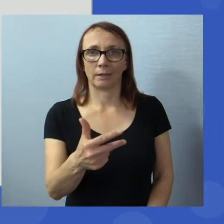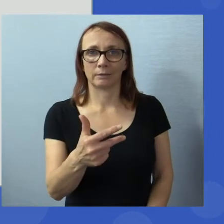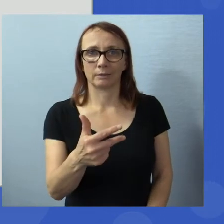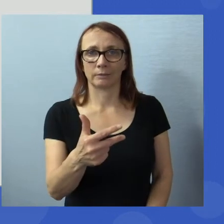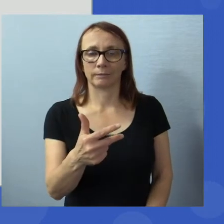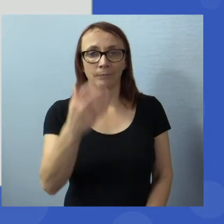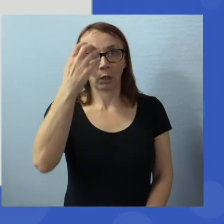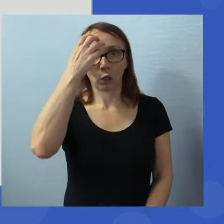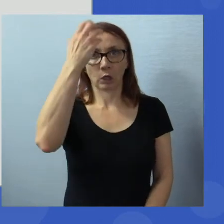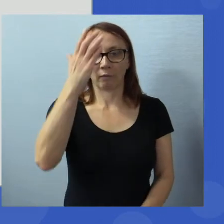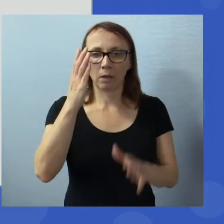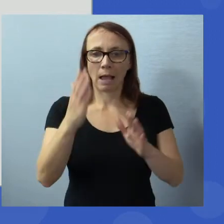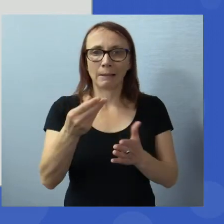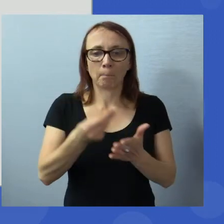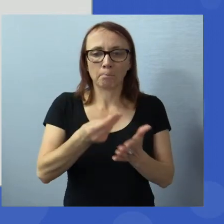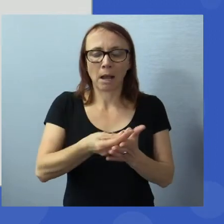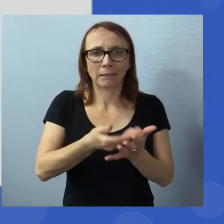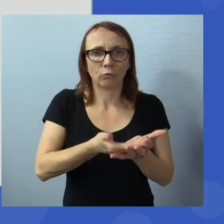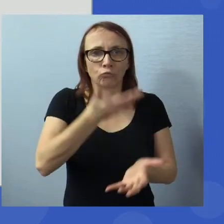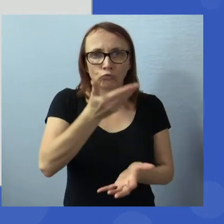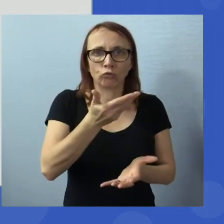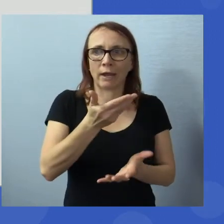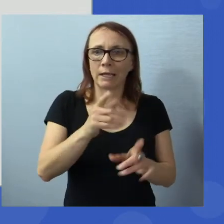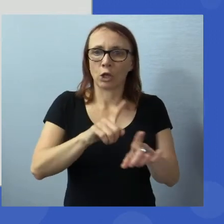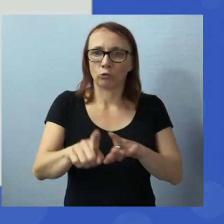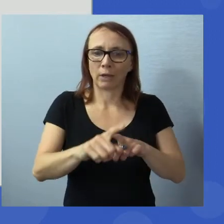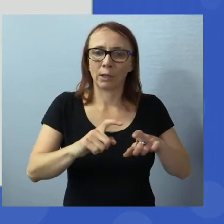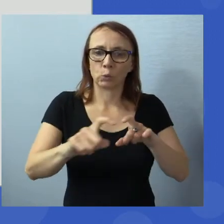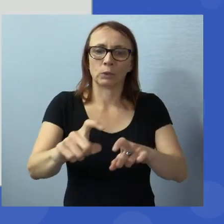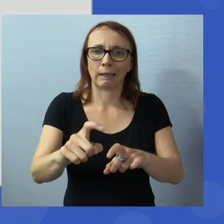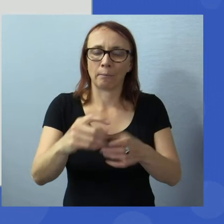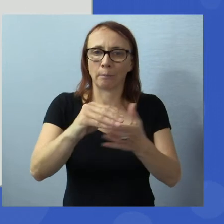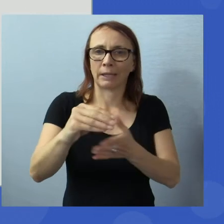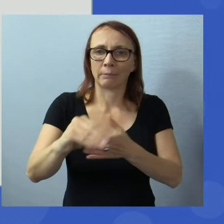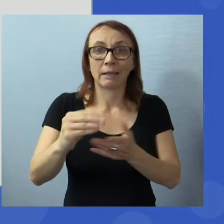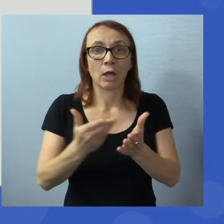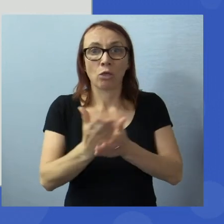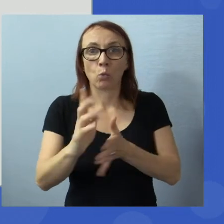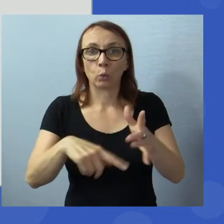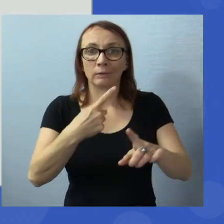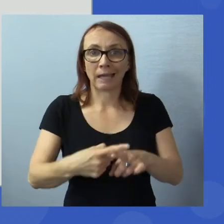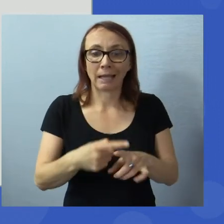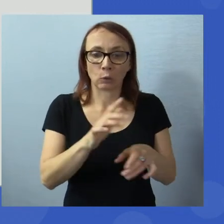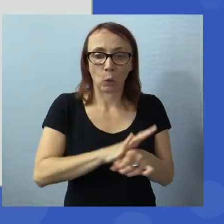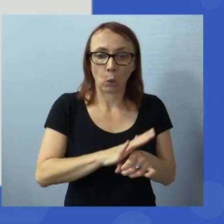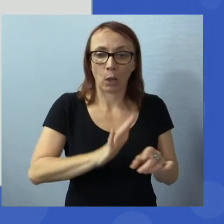government needs to raise monies to meet opportunities of a sustainable country this could be done through taxation locally nationally unto companies